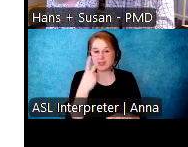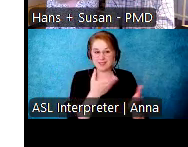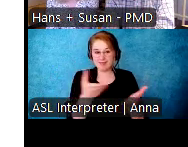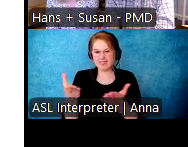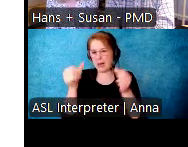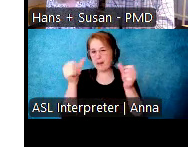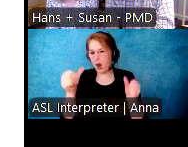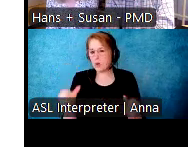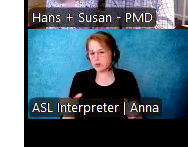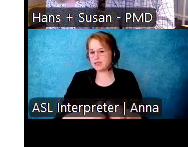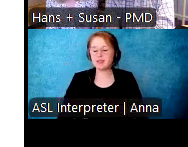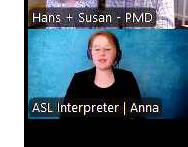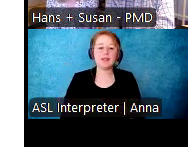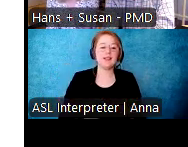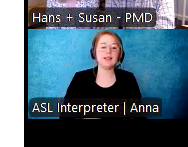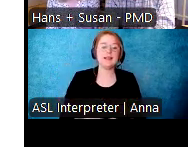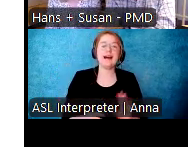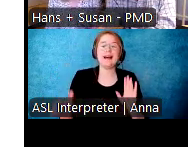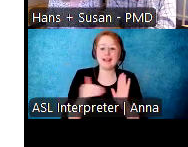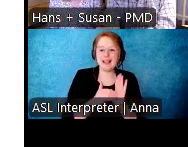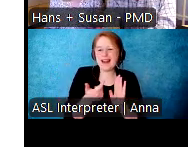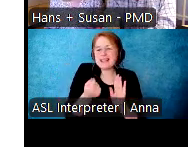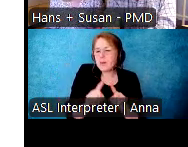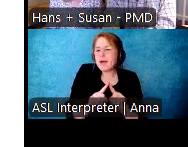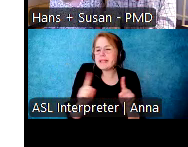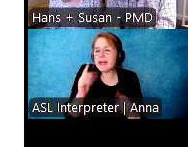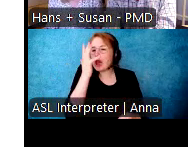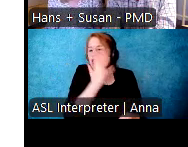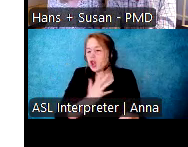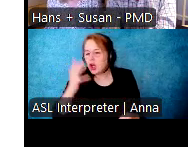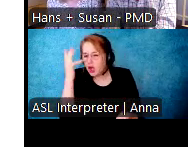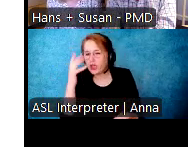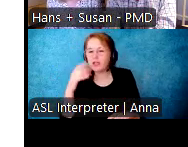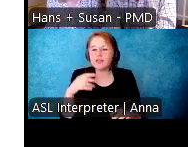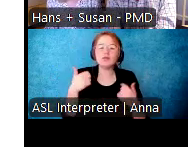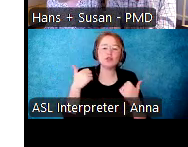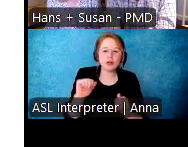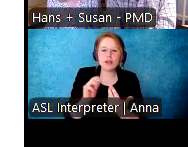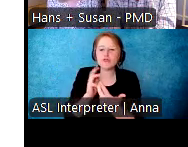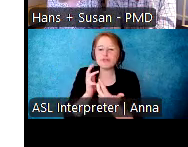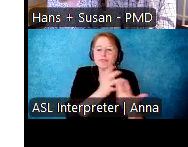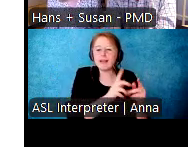and ads again have a different look and appeal trying to reach different kinds of people.